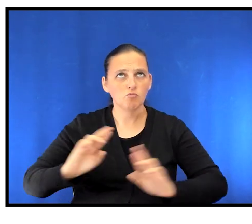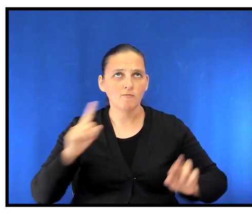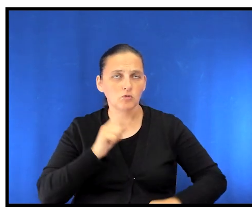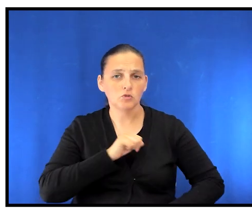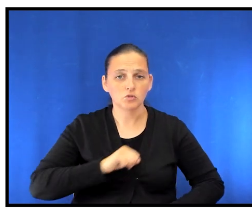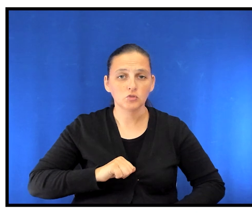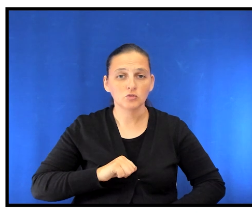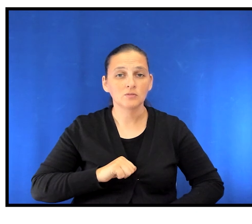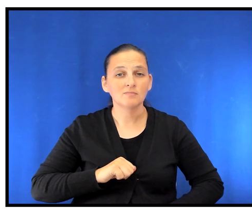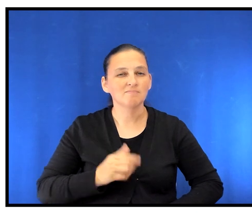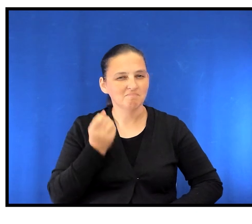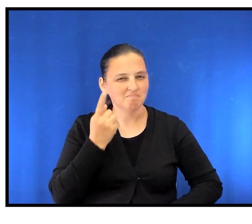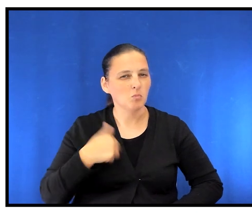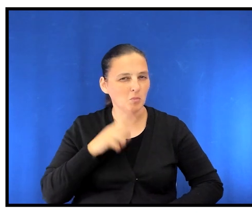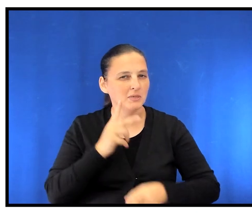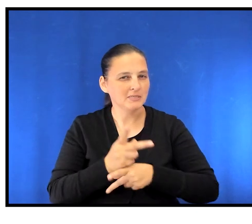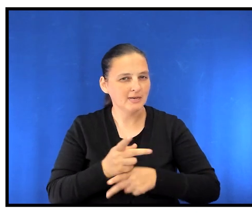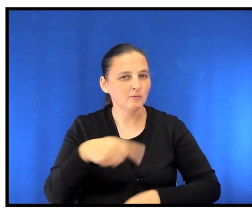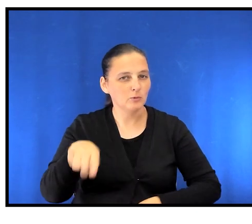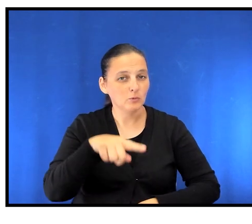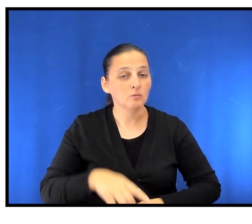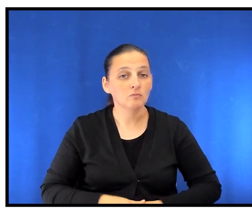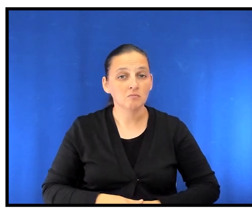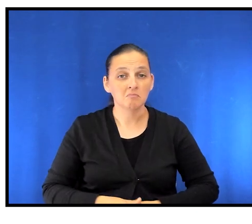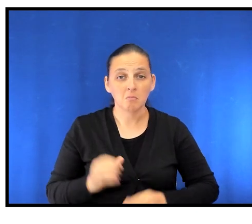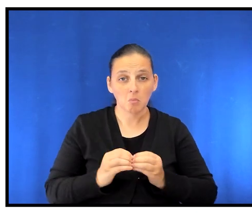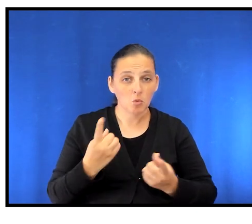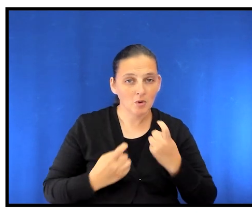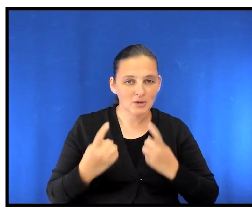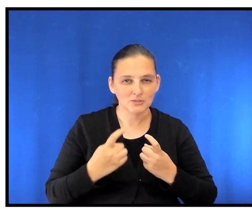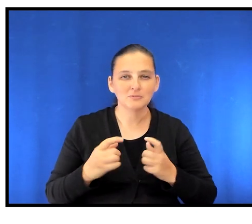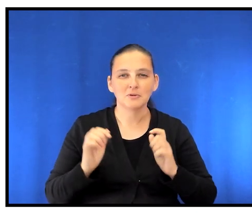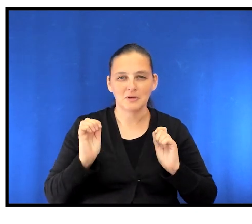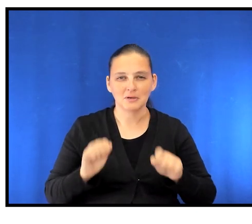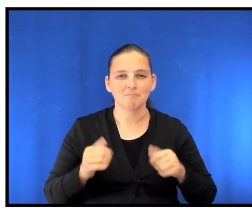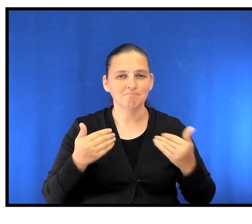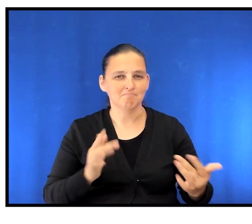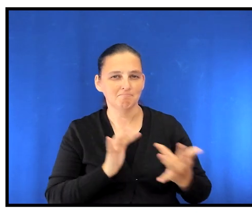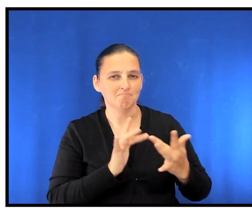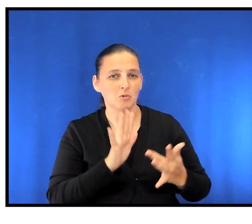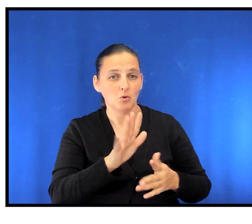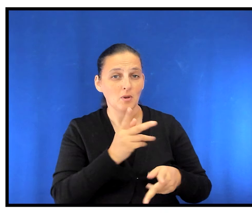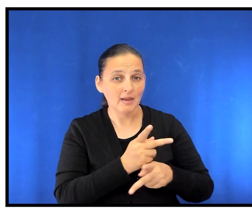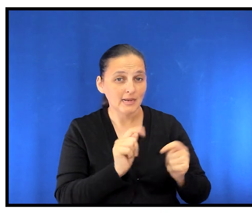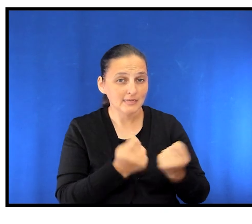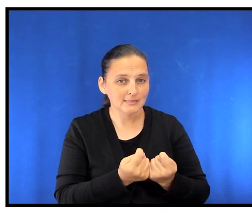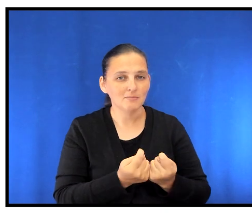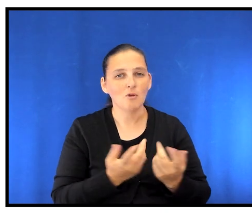Rest assured, we will take good care of you and if you have any questions, please reach out to your care team or primary care provider.